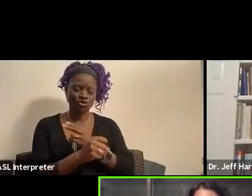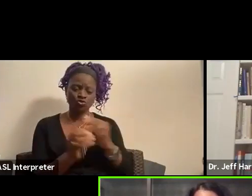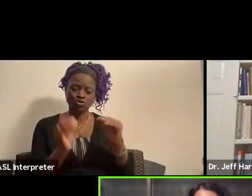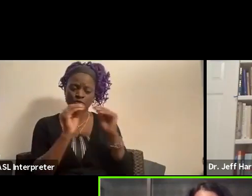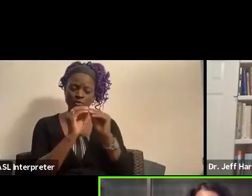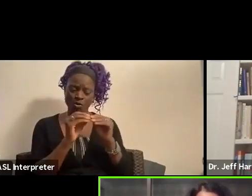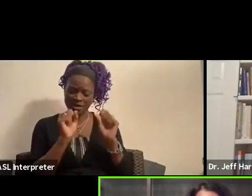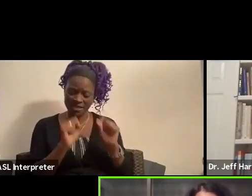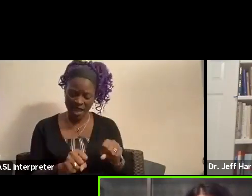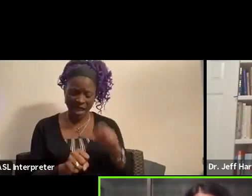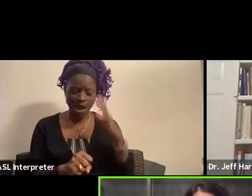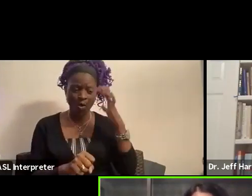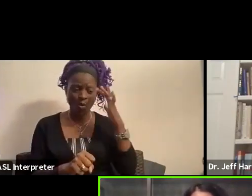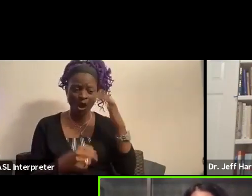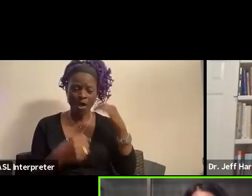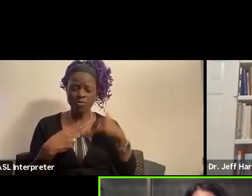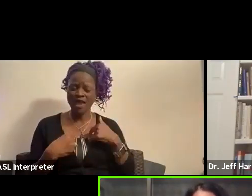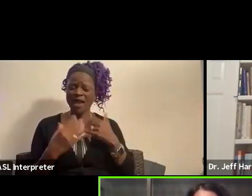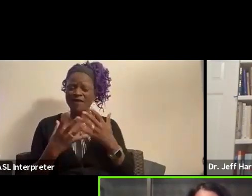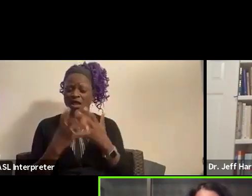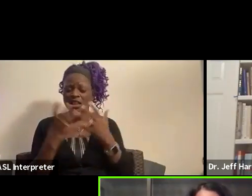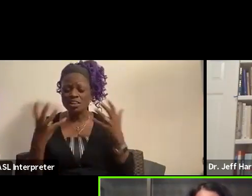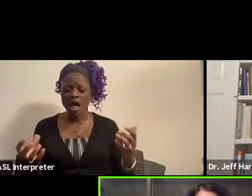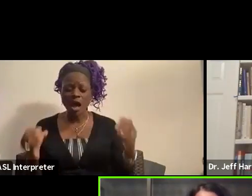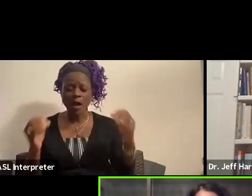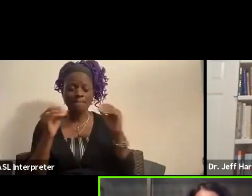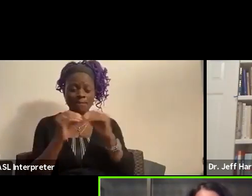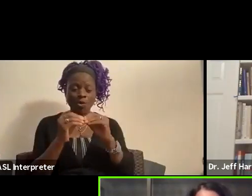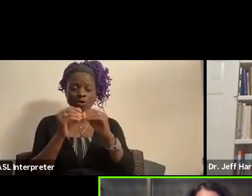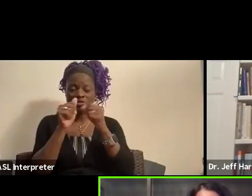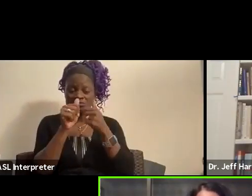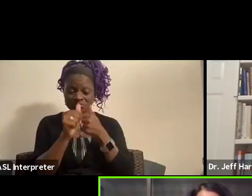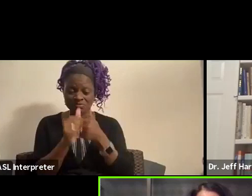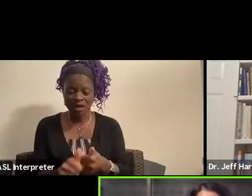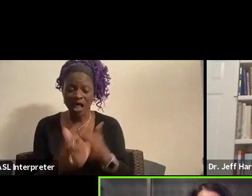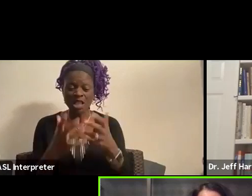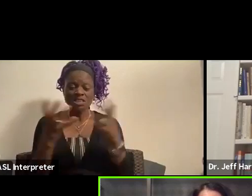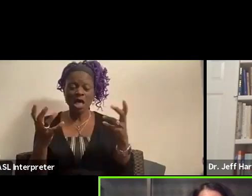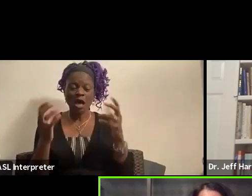lot more contacts to trace and more cases to reach out to.